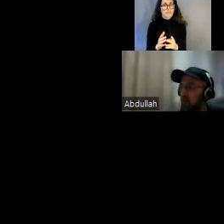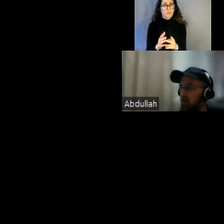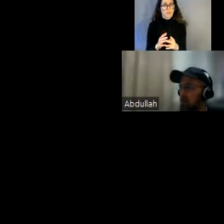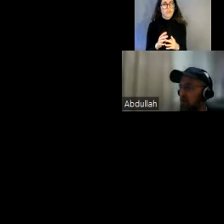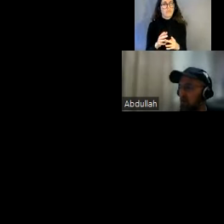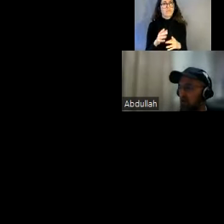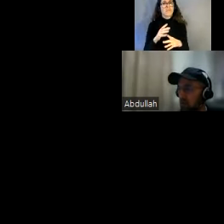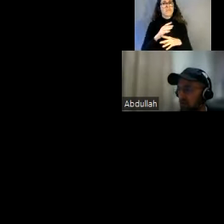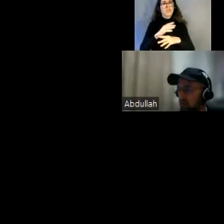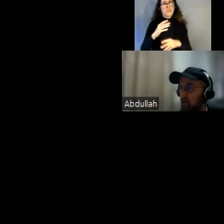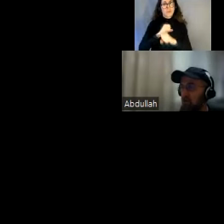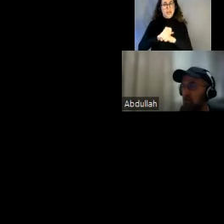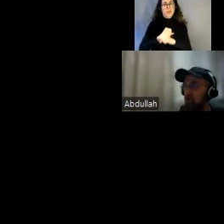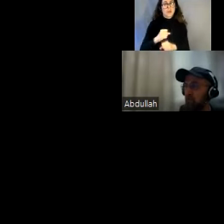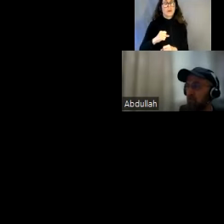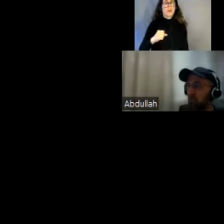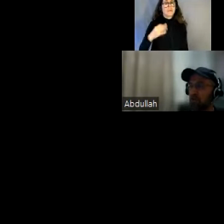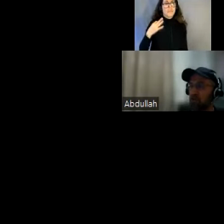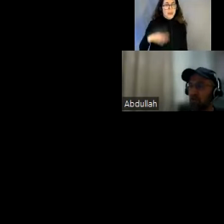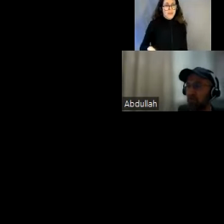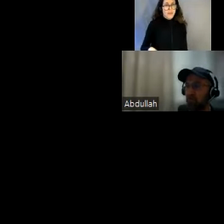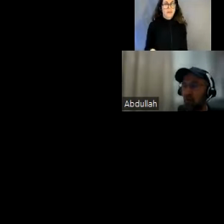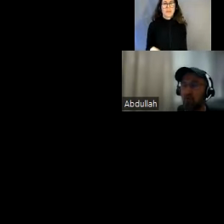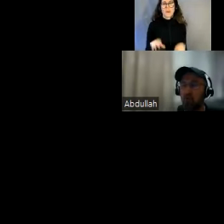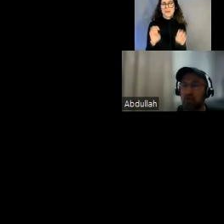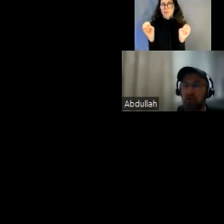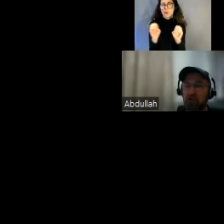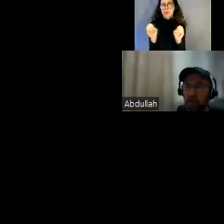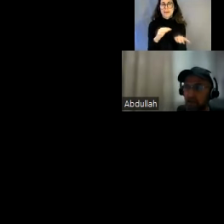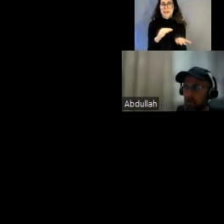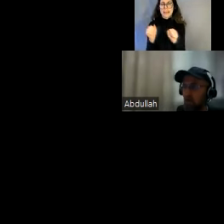announced the COVID-19